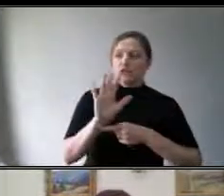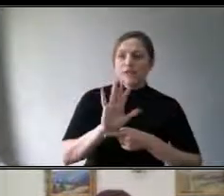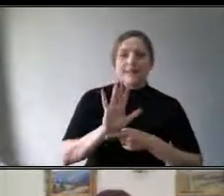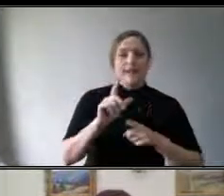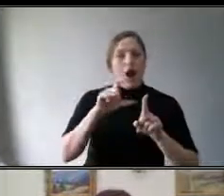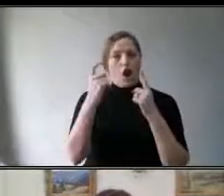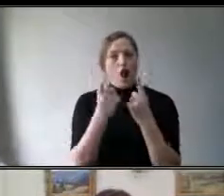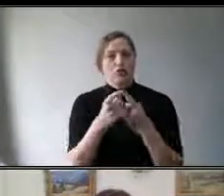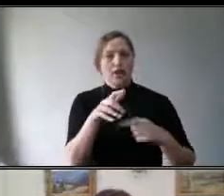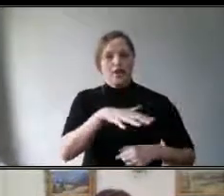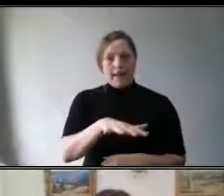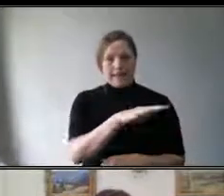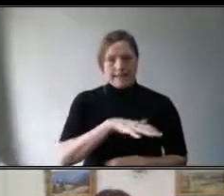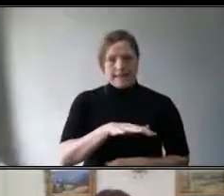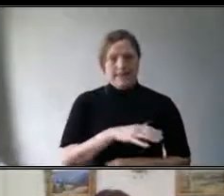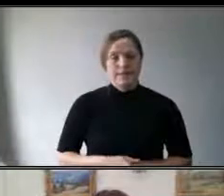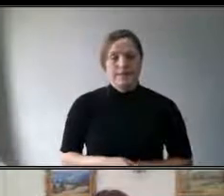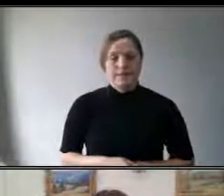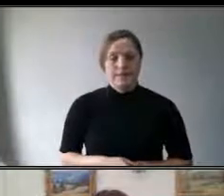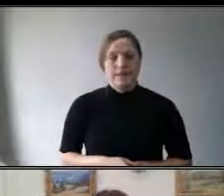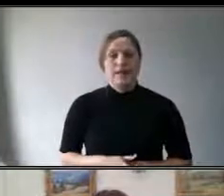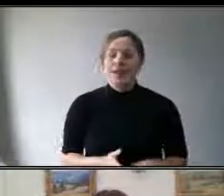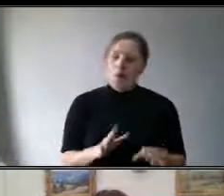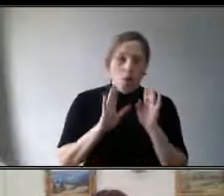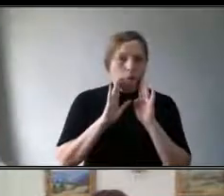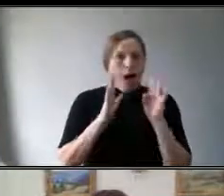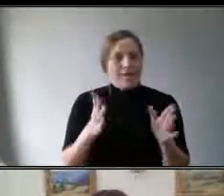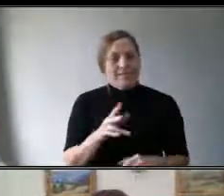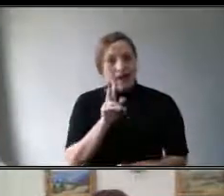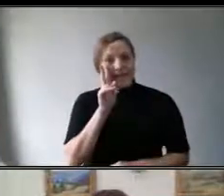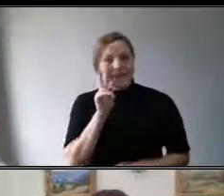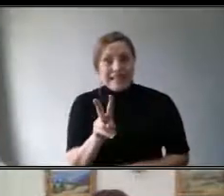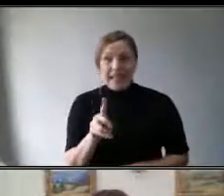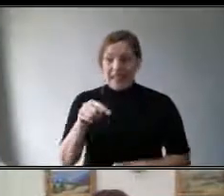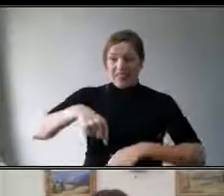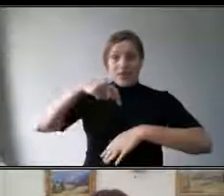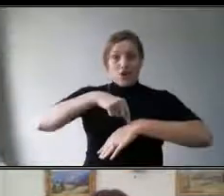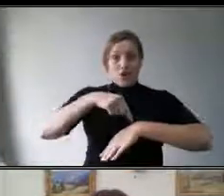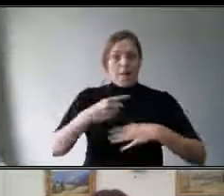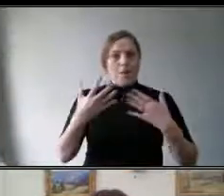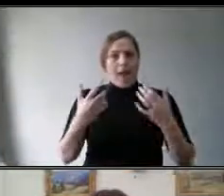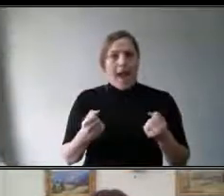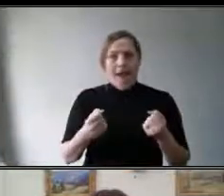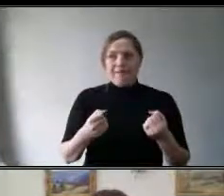and it's wonderful to see that this time we've extended the initiative outside of sydney so we've